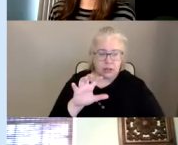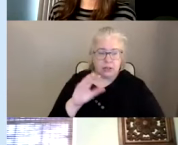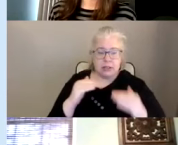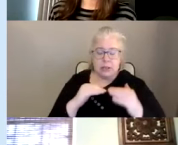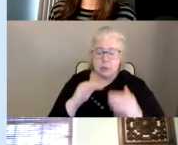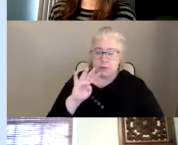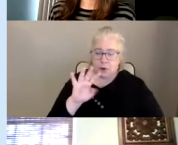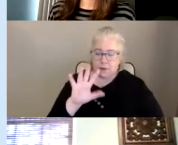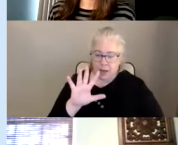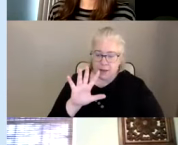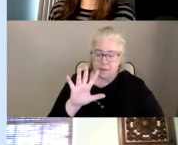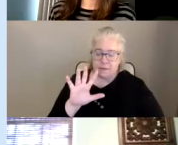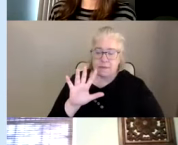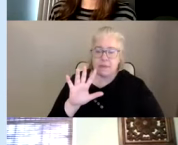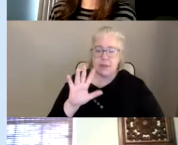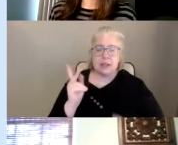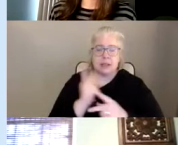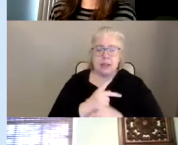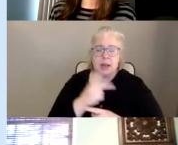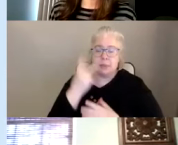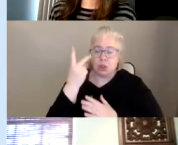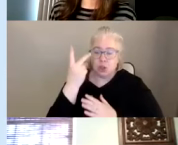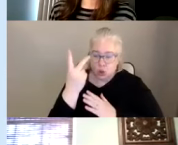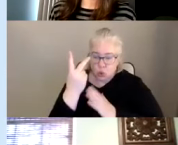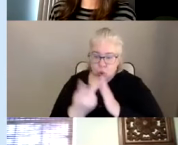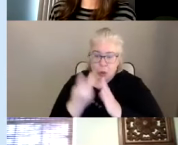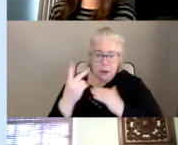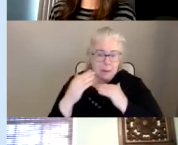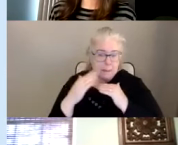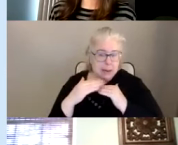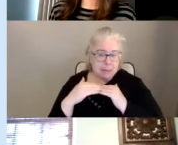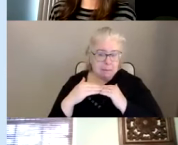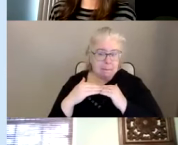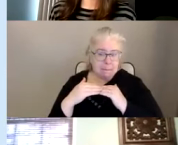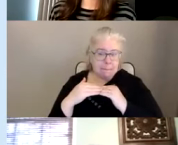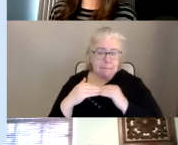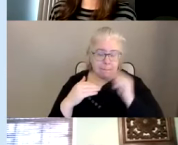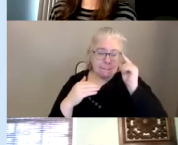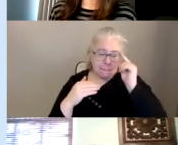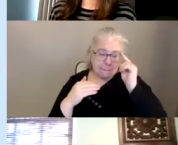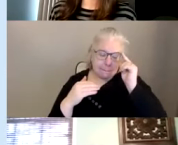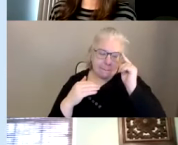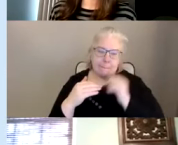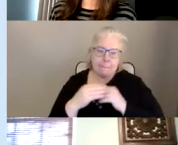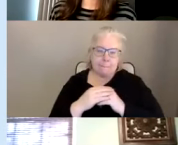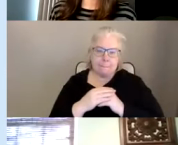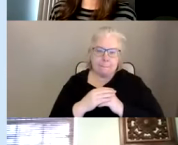the number of hours again here consider that the number is two cause we have that two hour minimum.